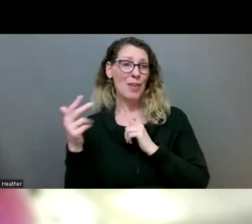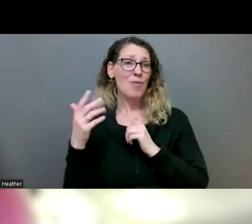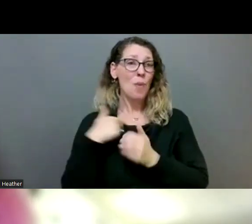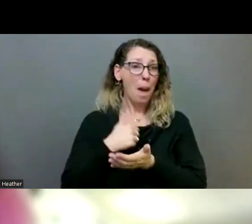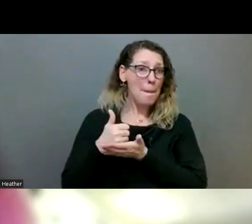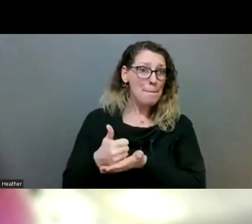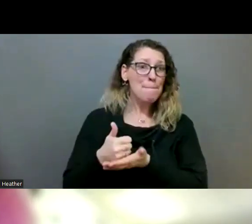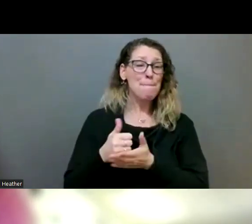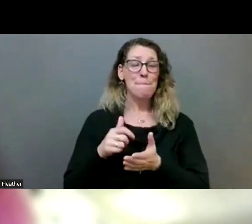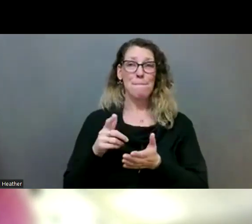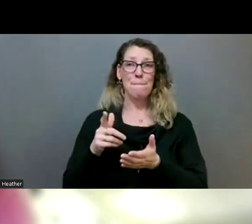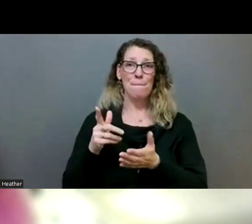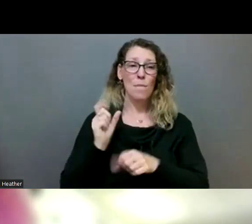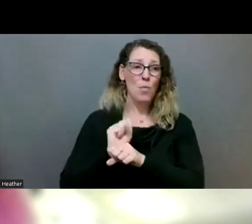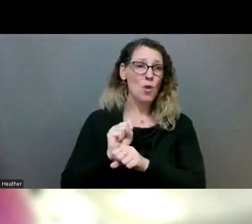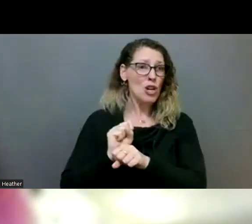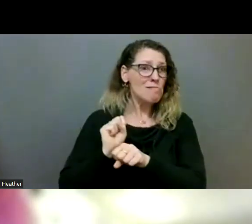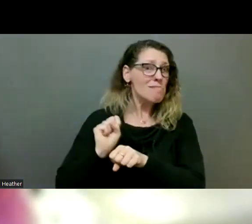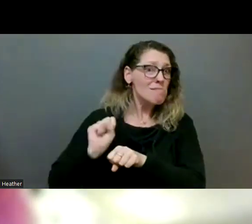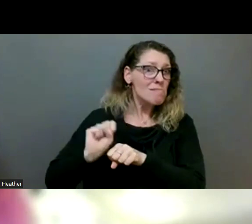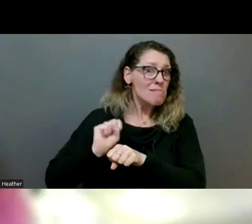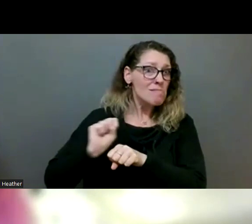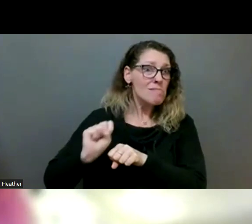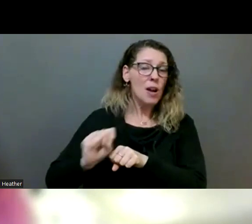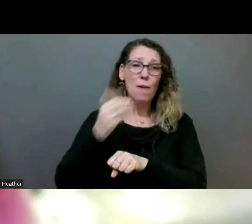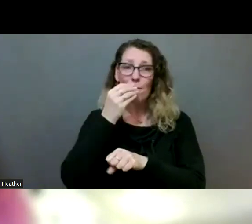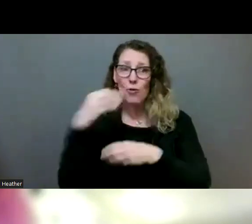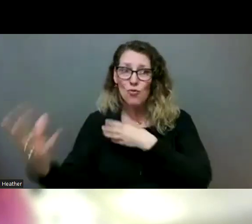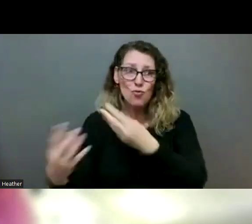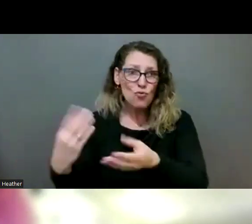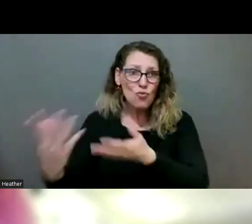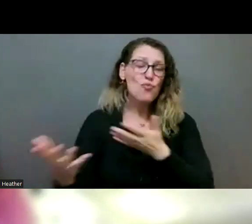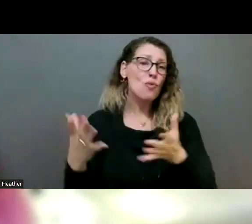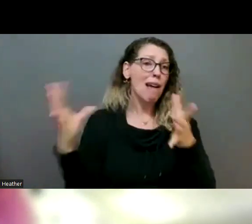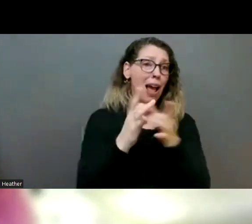know, working our tails off, getting food to families, getting them connected to services.